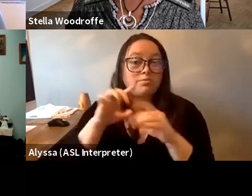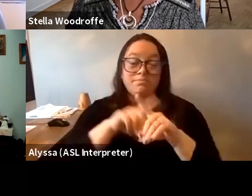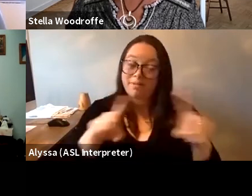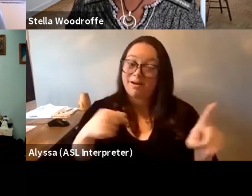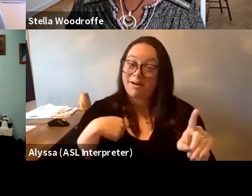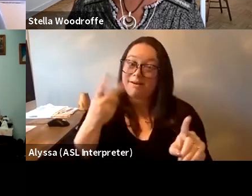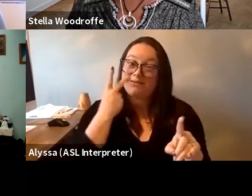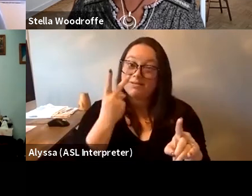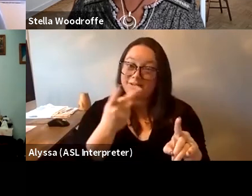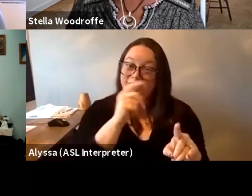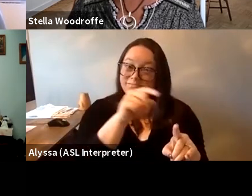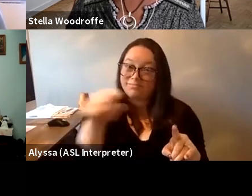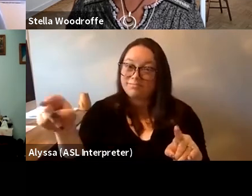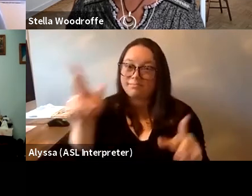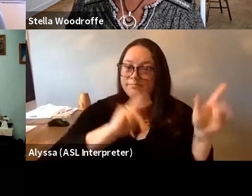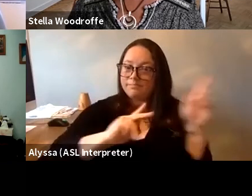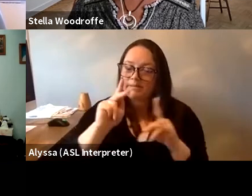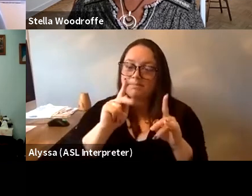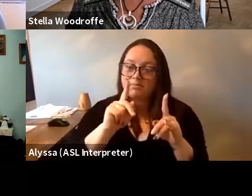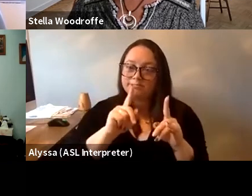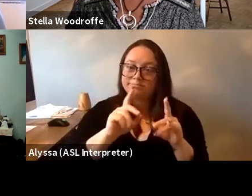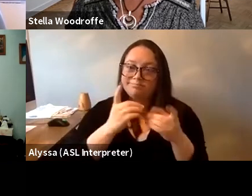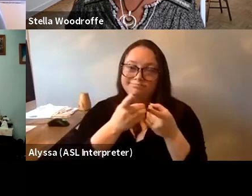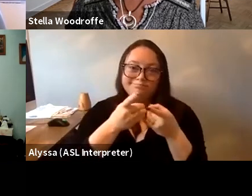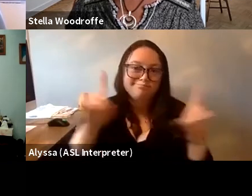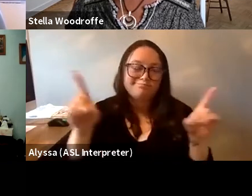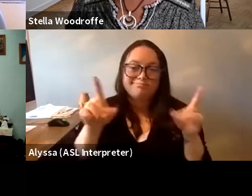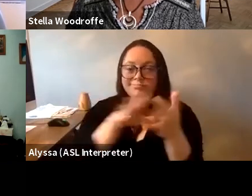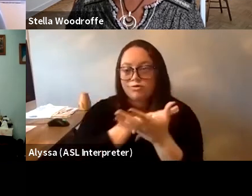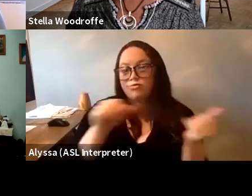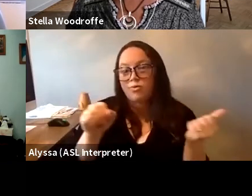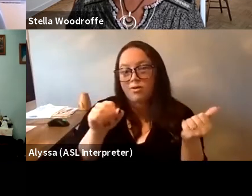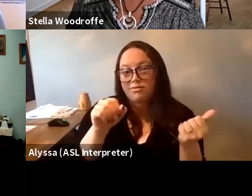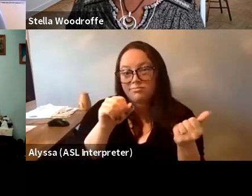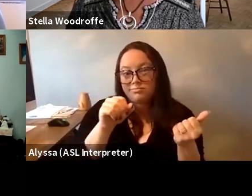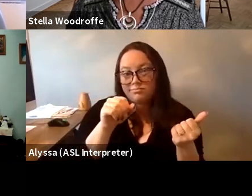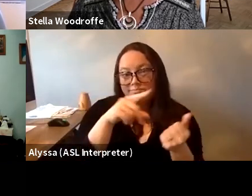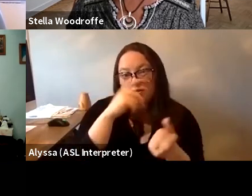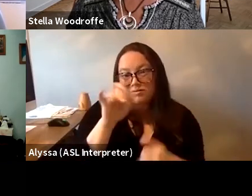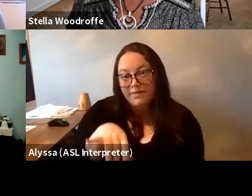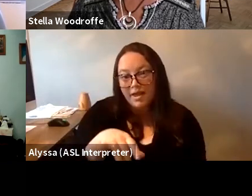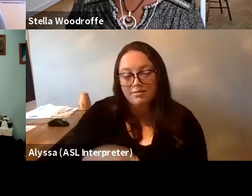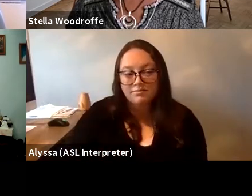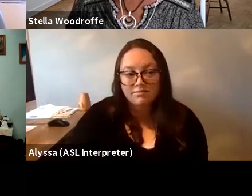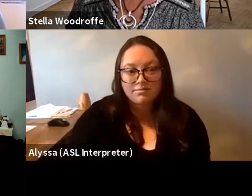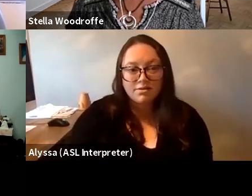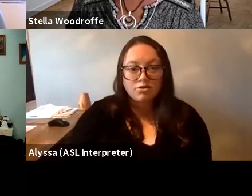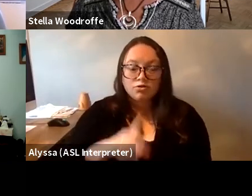split up and destroyed because of it. So, you know, you got to fight for two things. Now you have to fight and advocate for